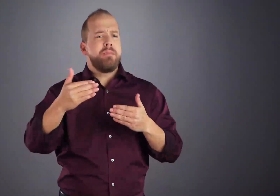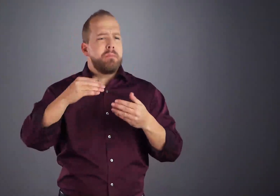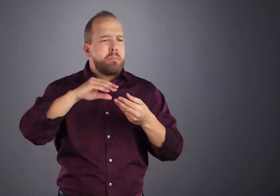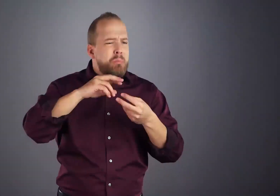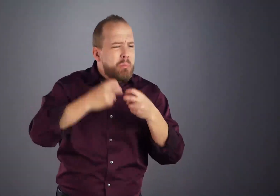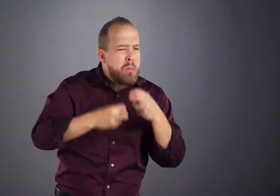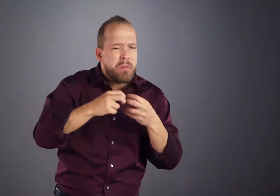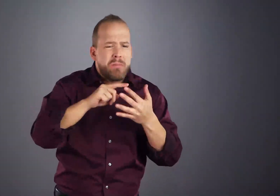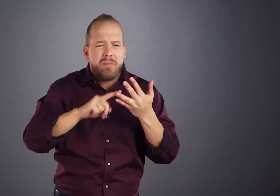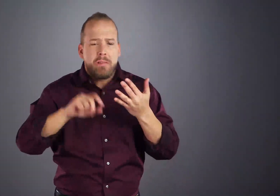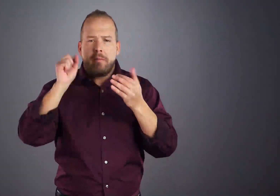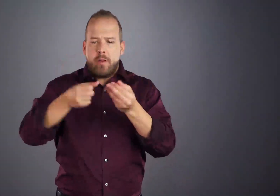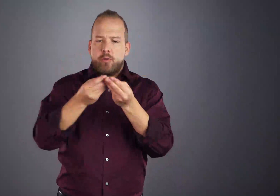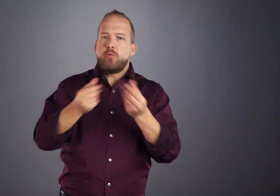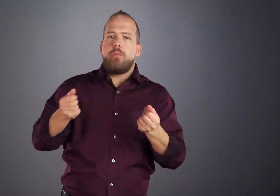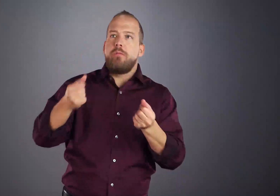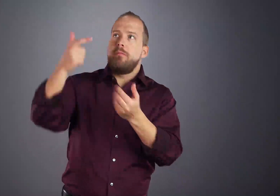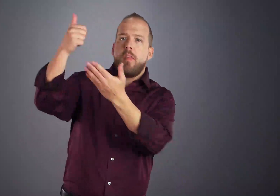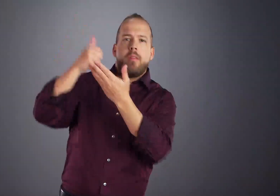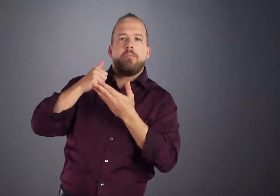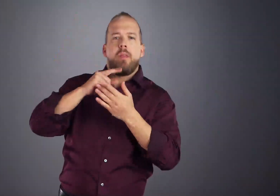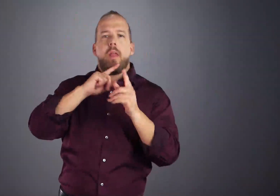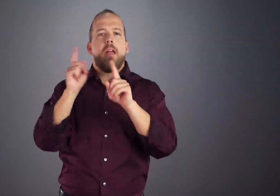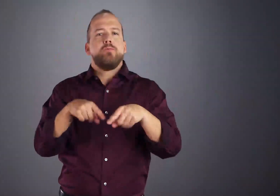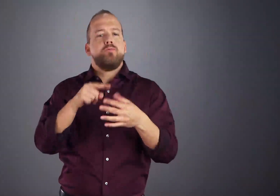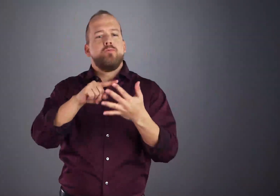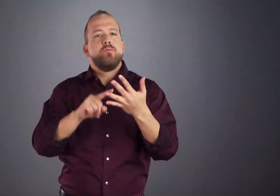Belief in the power of God,